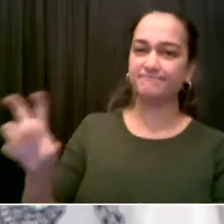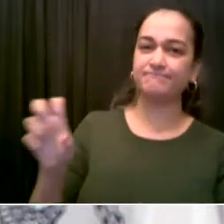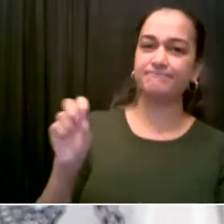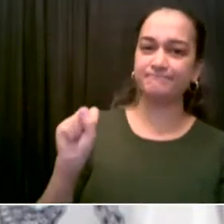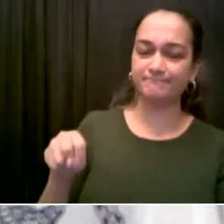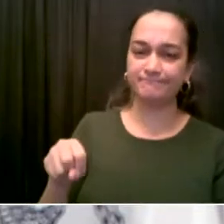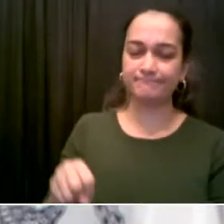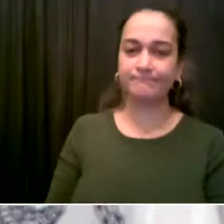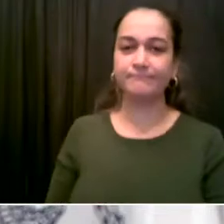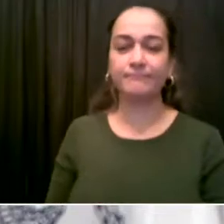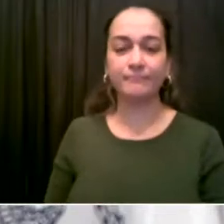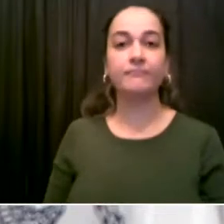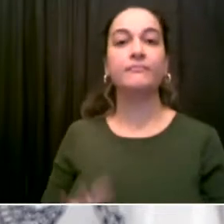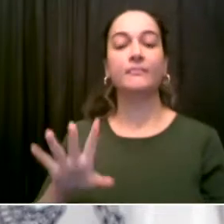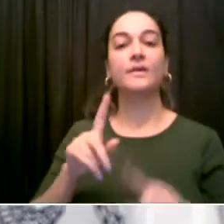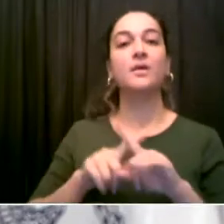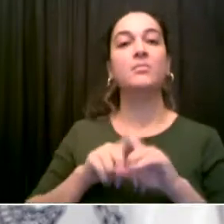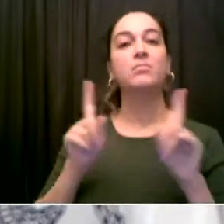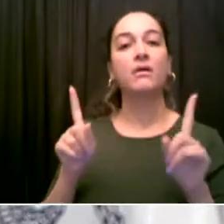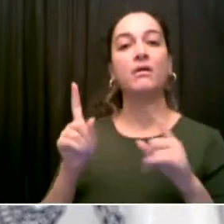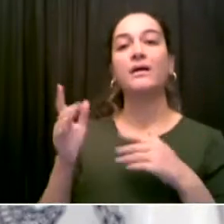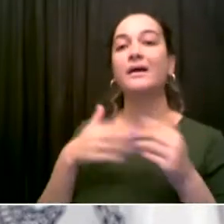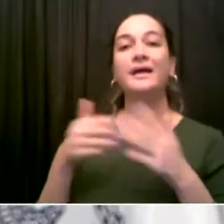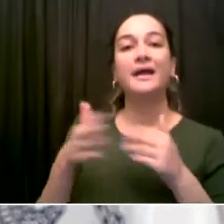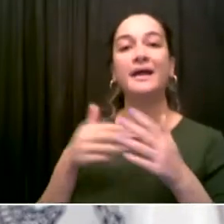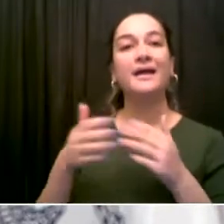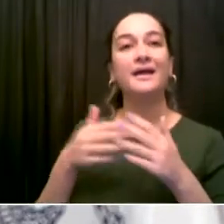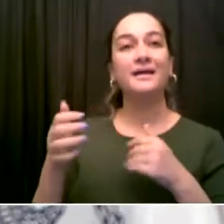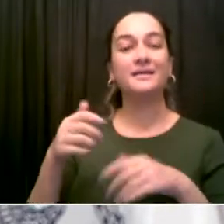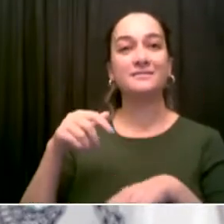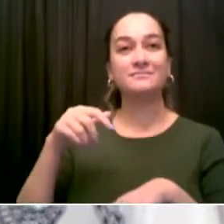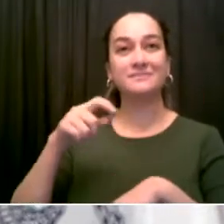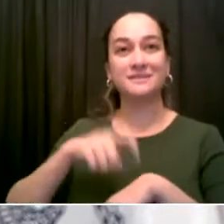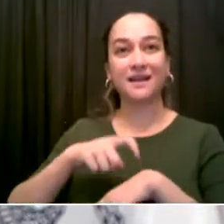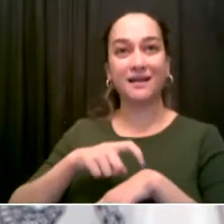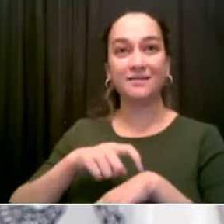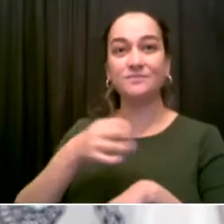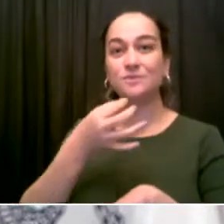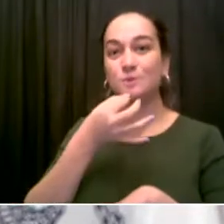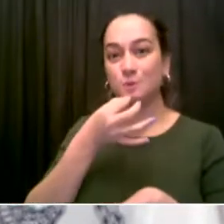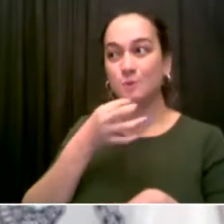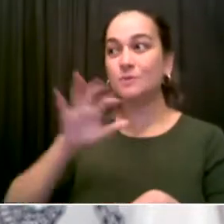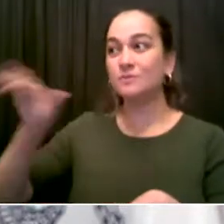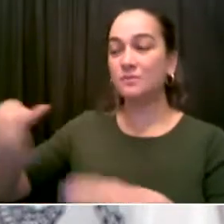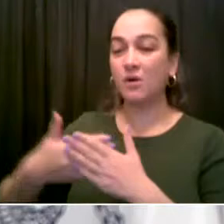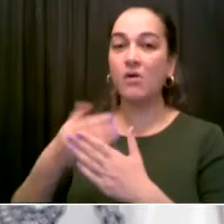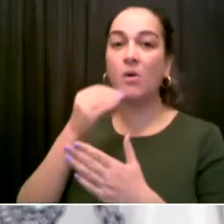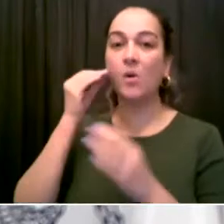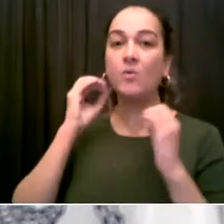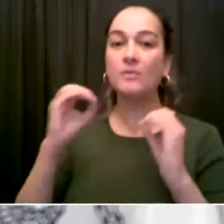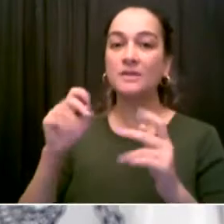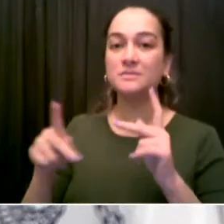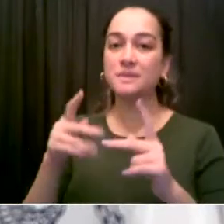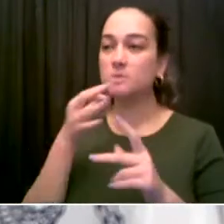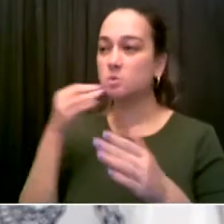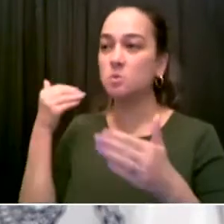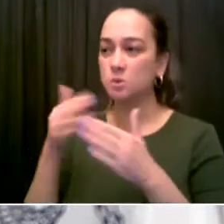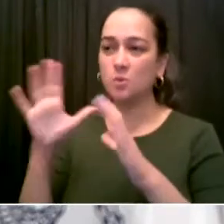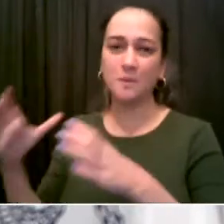SECOND, I THINK THE TIMING IS WORKING ORGANICALLY. IT IS BECOMING TIME TO MOVE FOLKS BACK INTO SHELTER SETTINGS BECAUSE OF